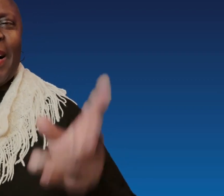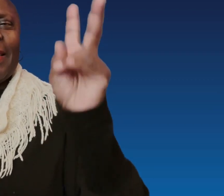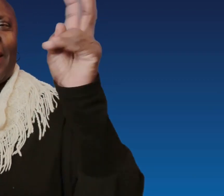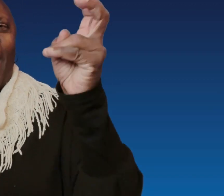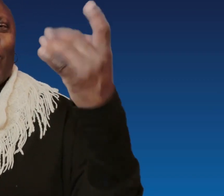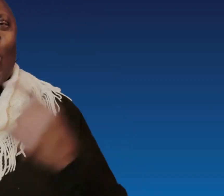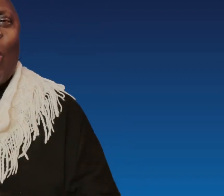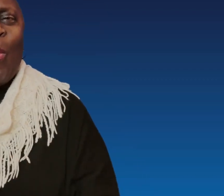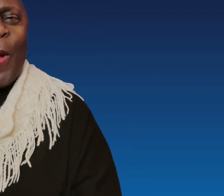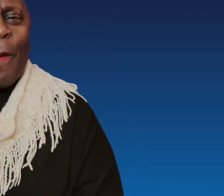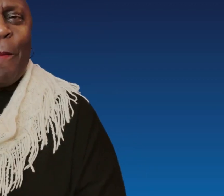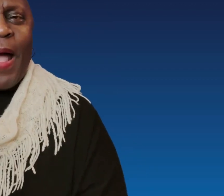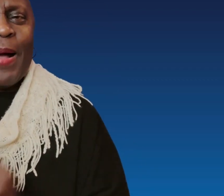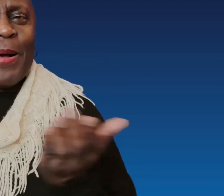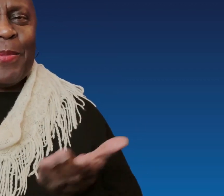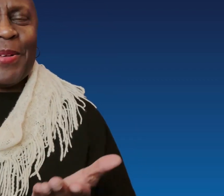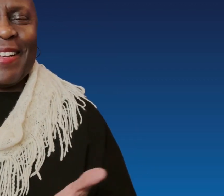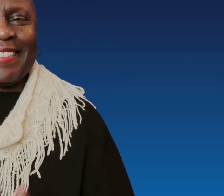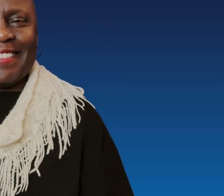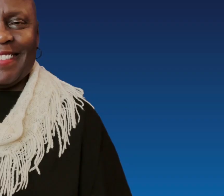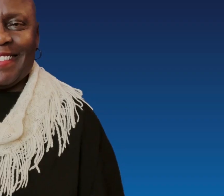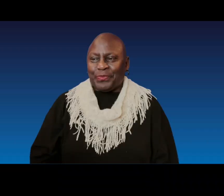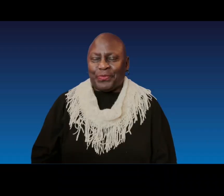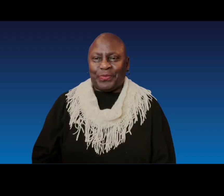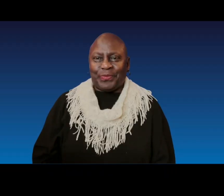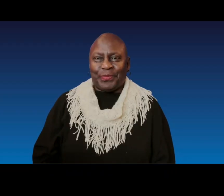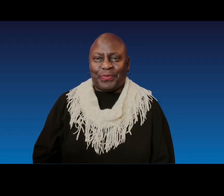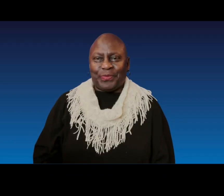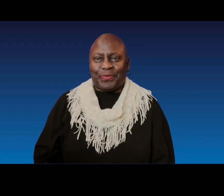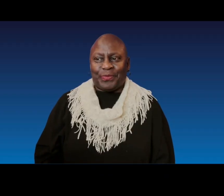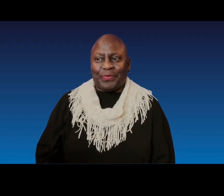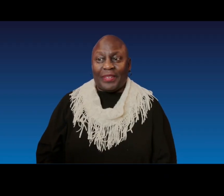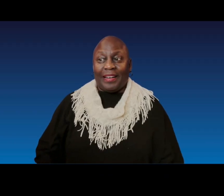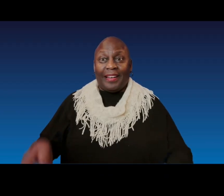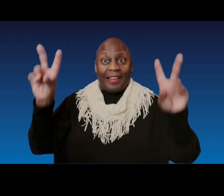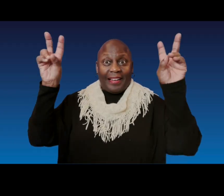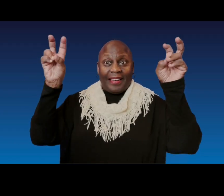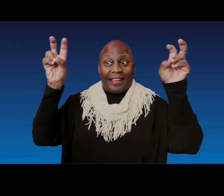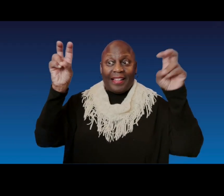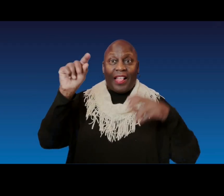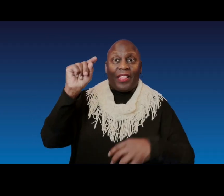which is titled "The Impact